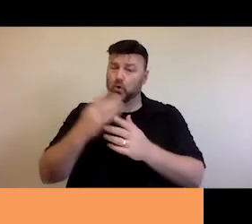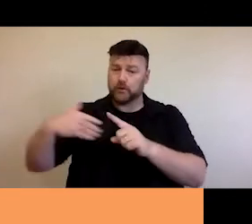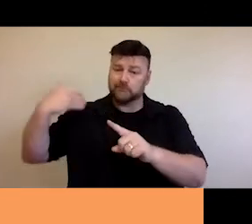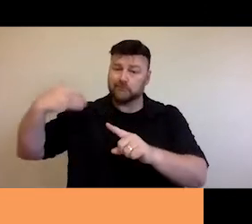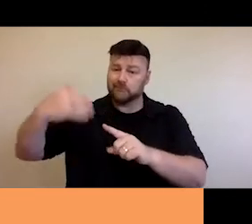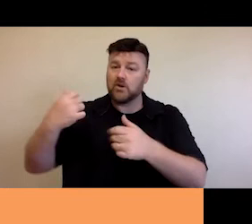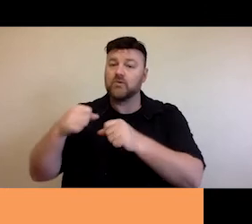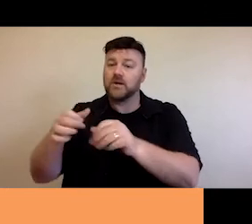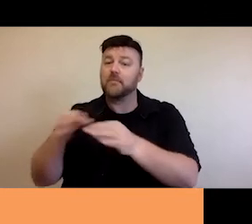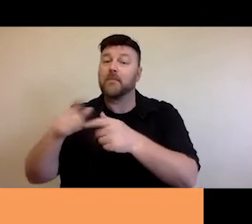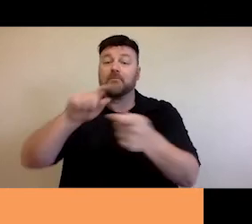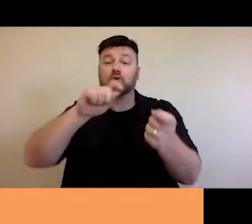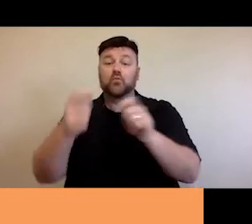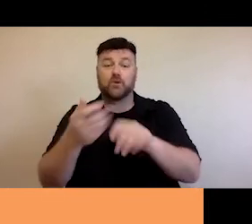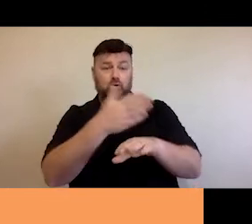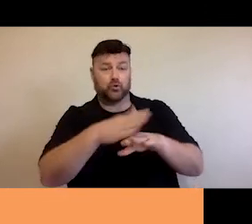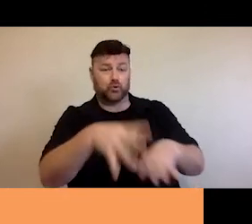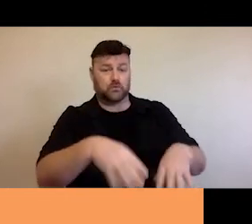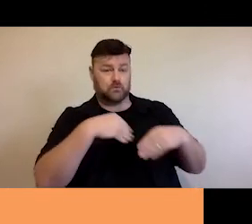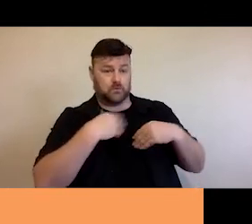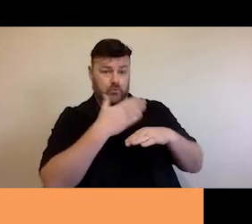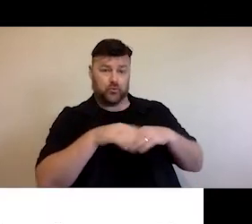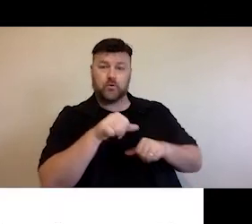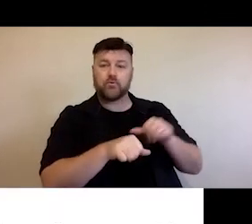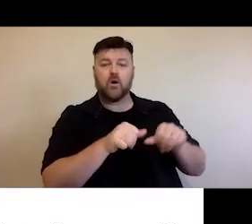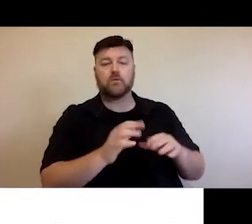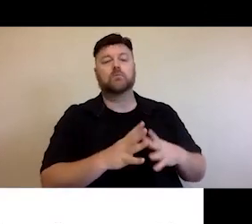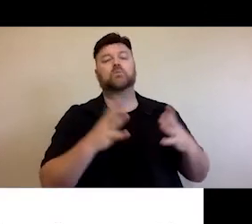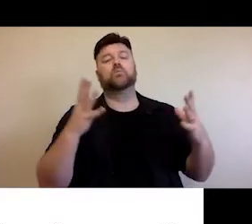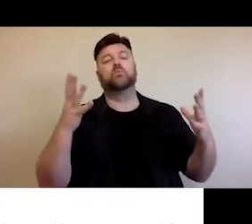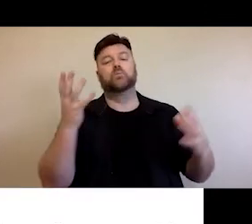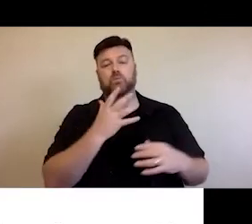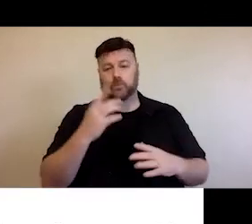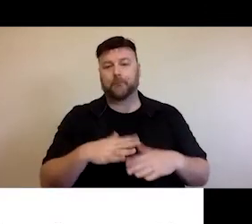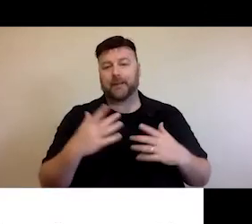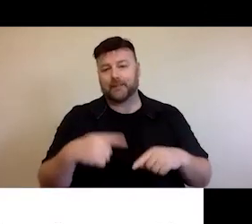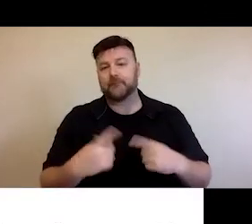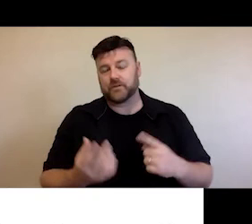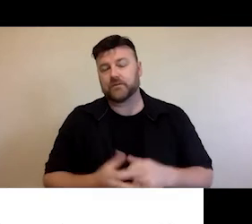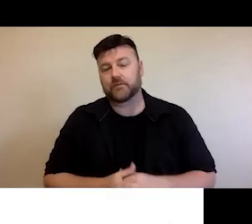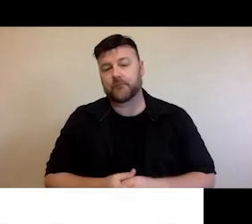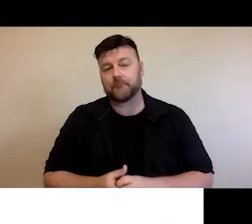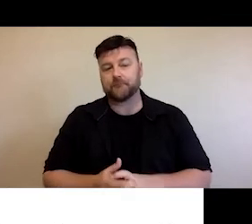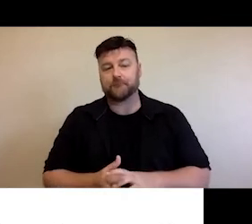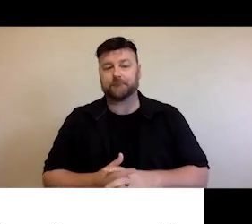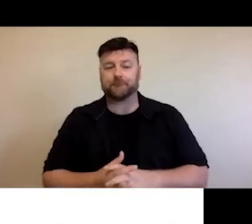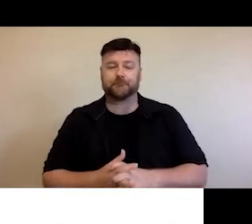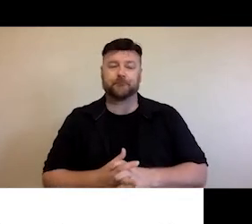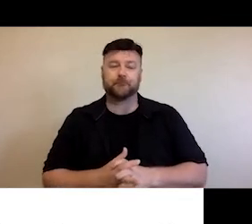the order of this process, it makes a massive difference, especially in our sector. I've got a slide which talks about objectives.